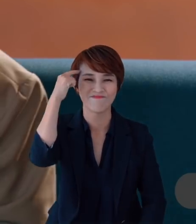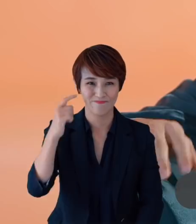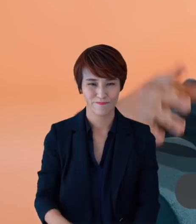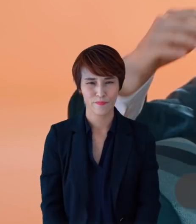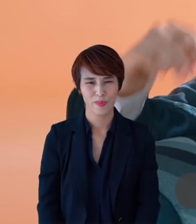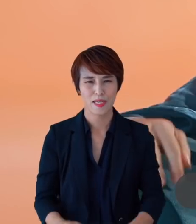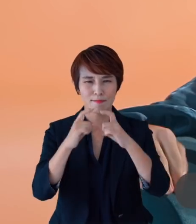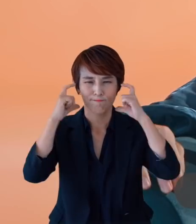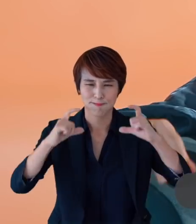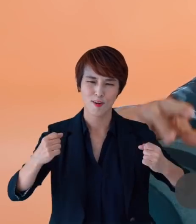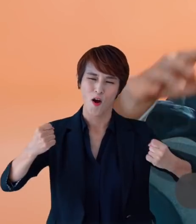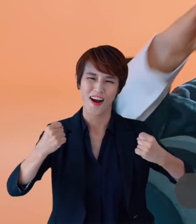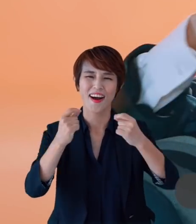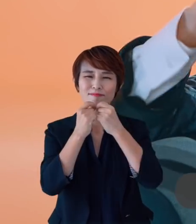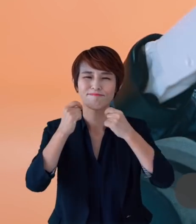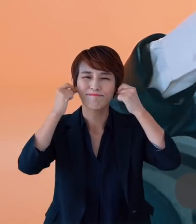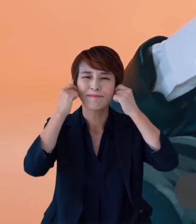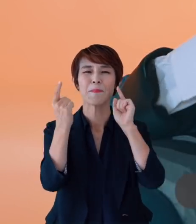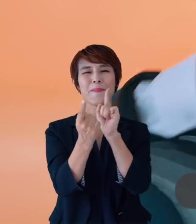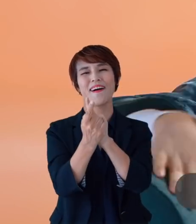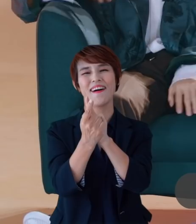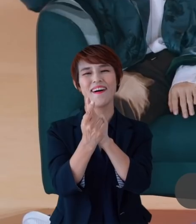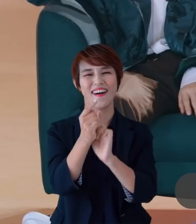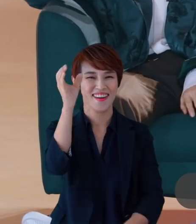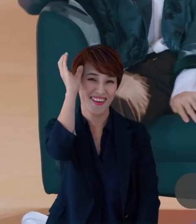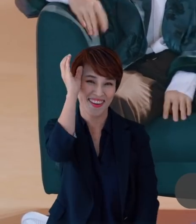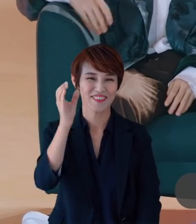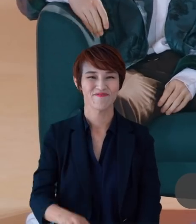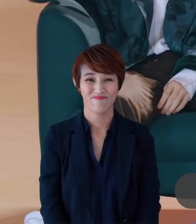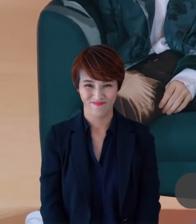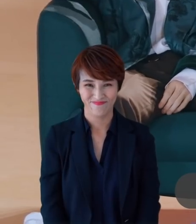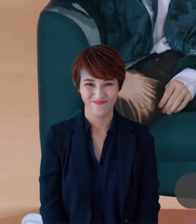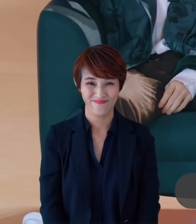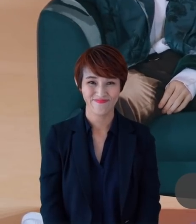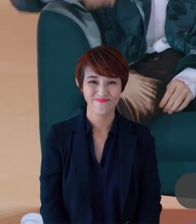Jin: I’m just waiting for the day when we can see each other with the masks off and smiling.